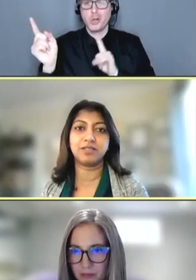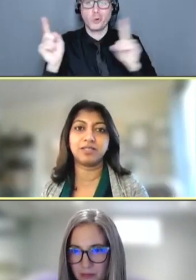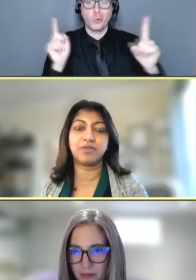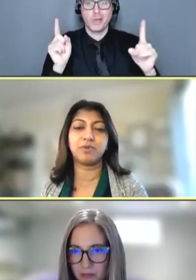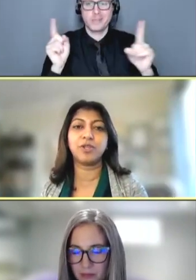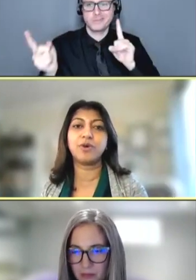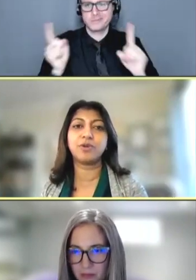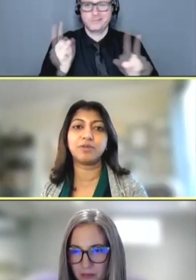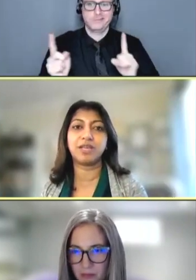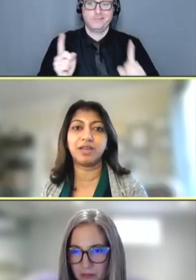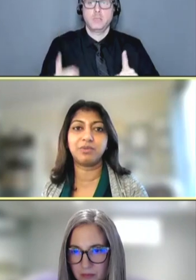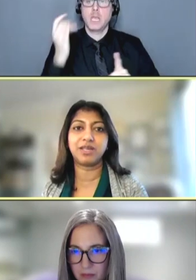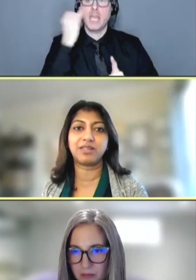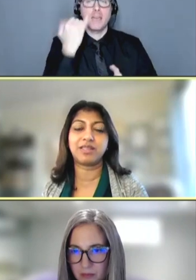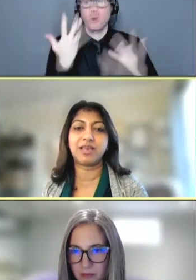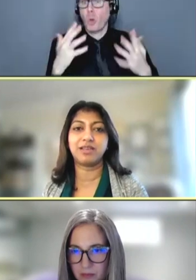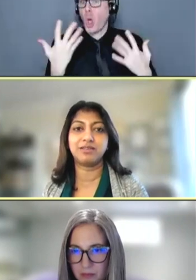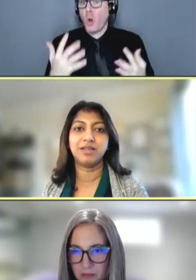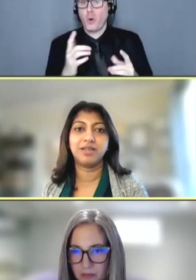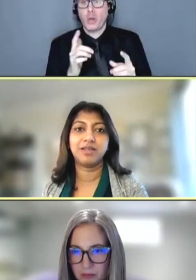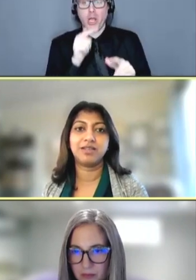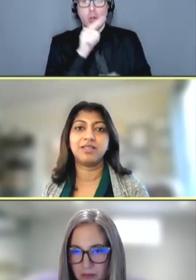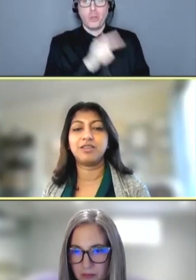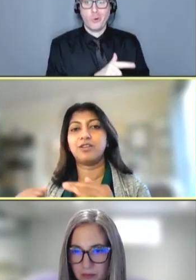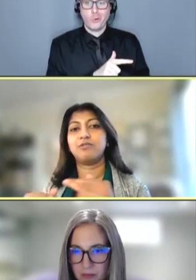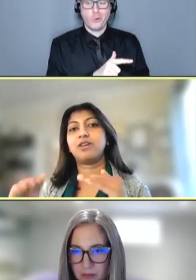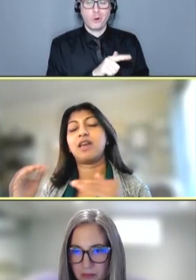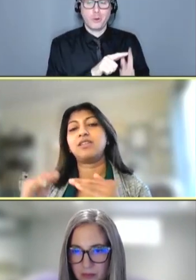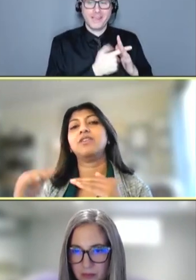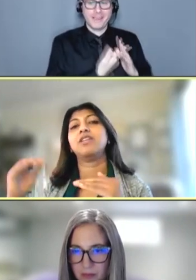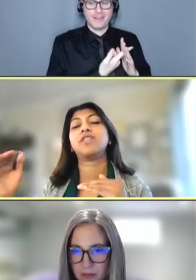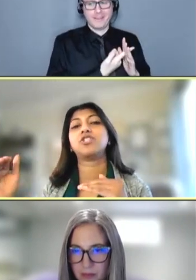Because if they were lower to begin with, and then you know, and even if they showed